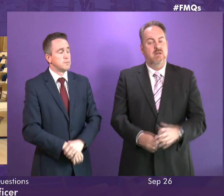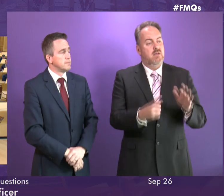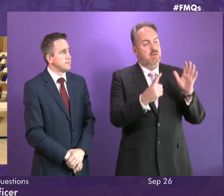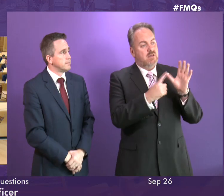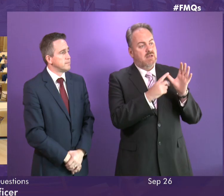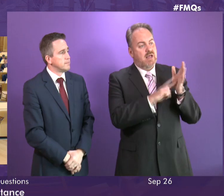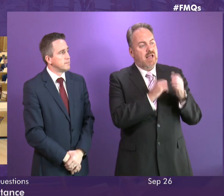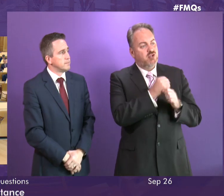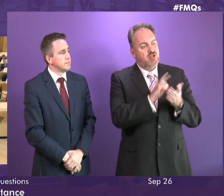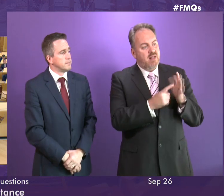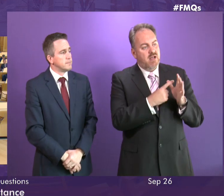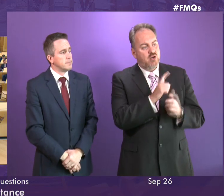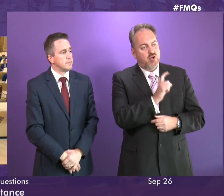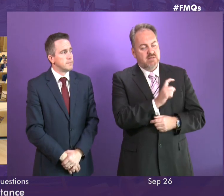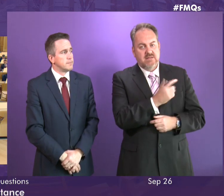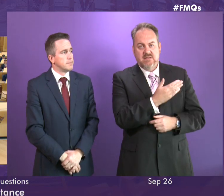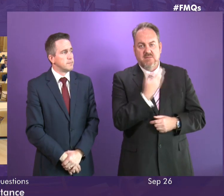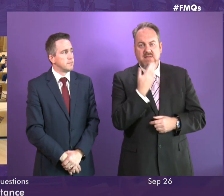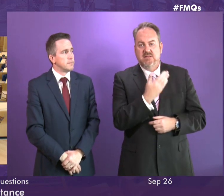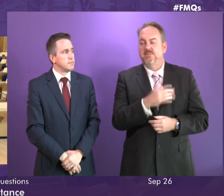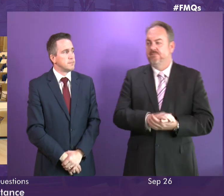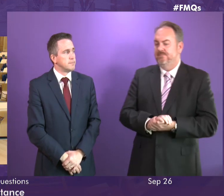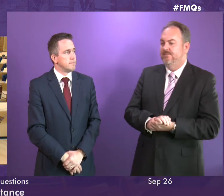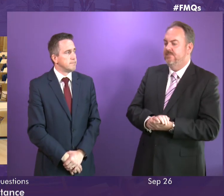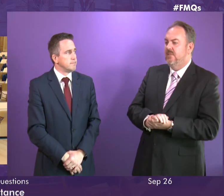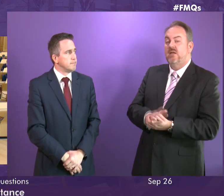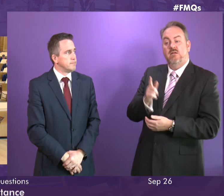Deaths Abroad (Support for Families) Angela Constance (Almond Valley) (SNP):